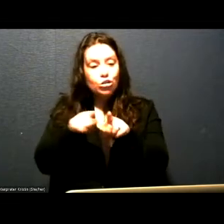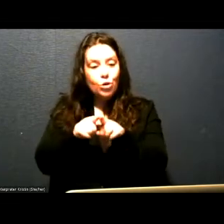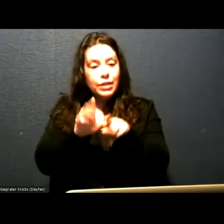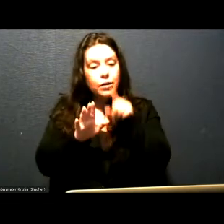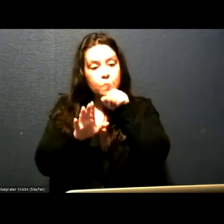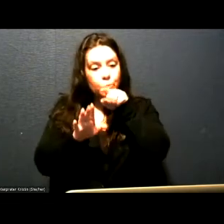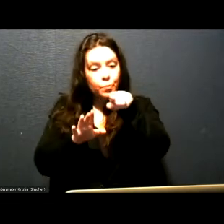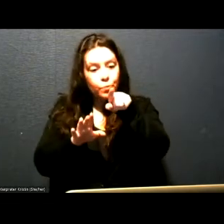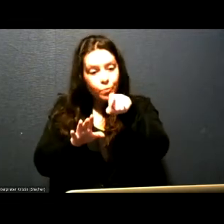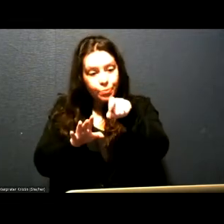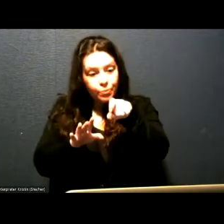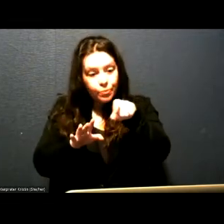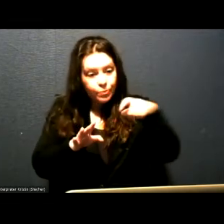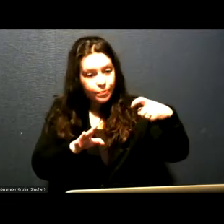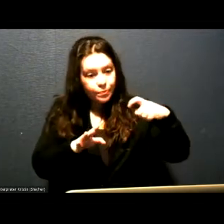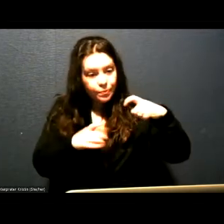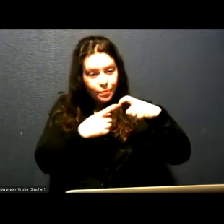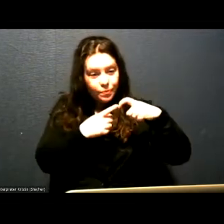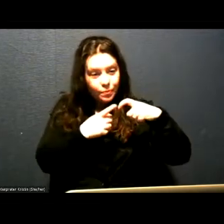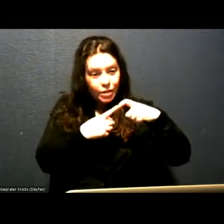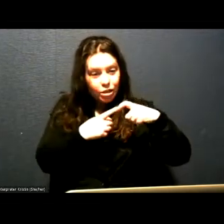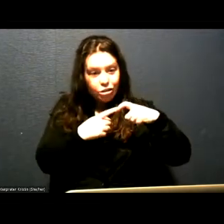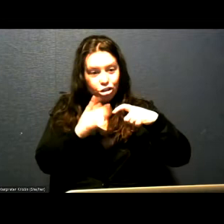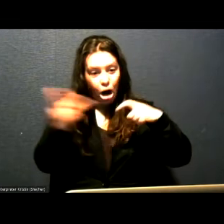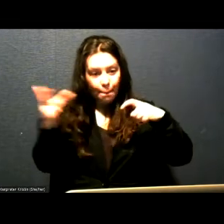Erika: Are you able to show us what the food was that you were going to be feeding them?